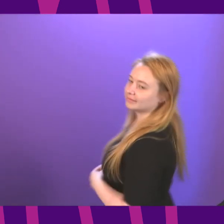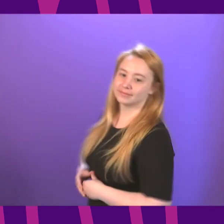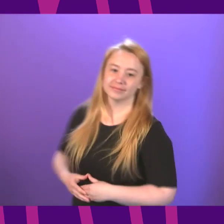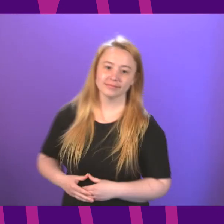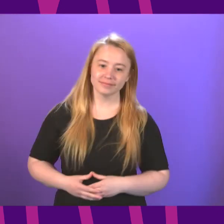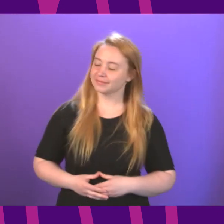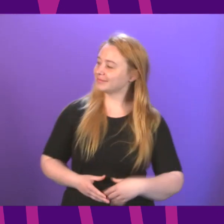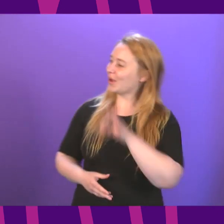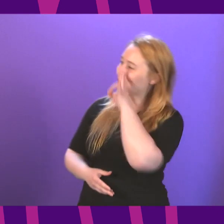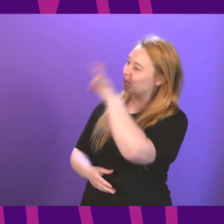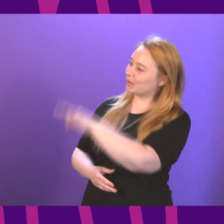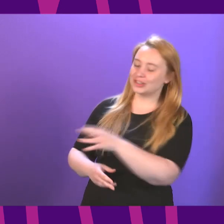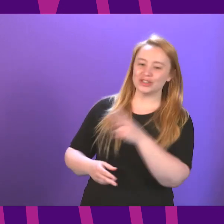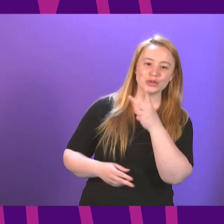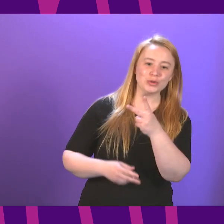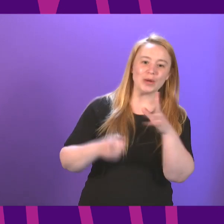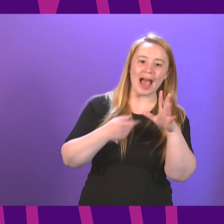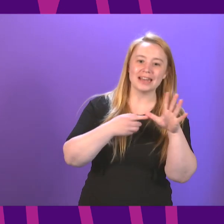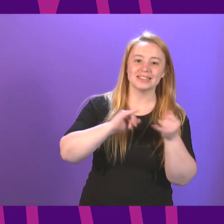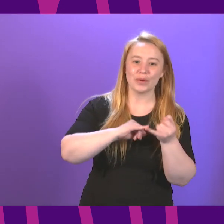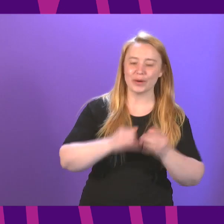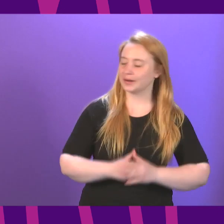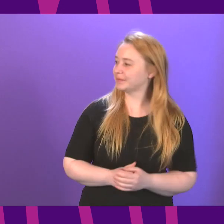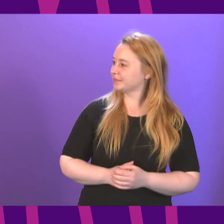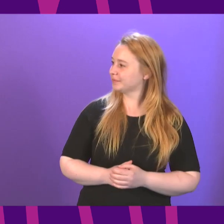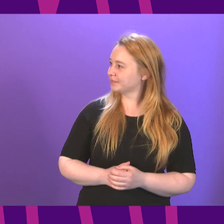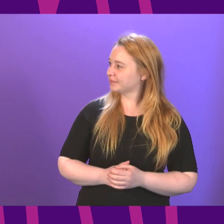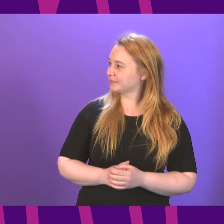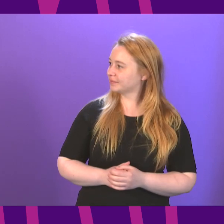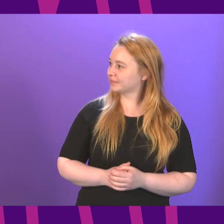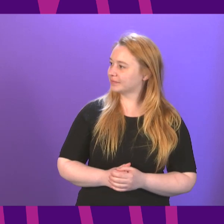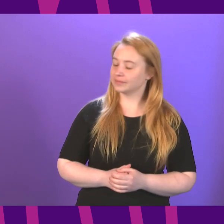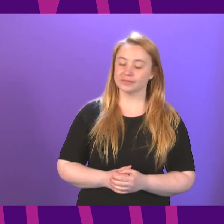Anas Sarwar (Glasgow) (Lab): I join the First Minister and Ruth Davidson in sending our condolences to all those who